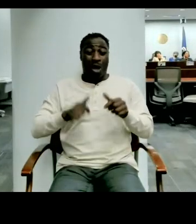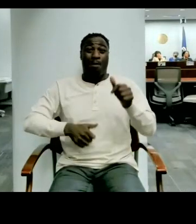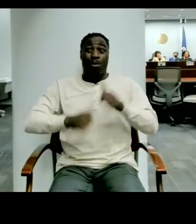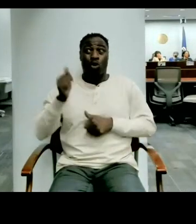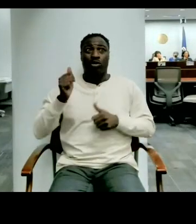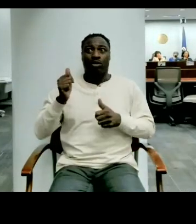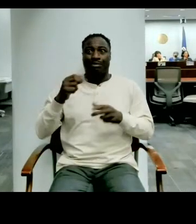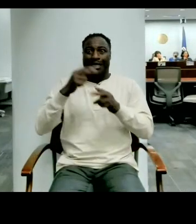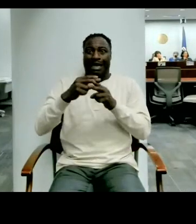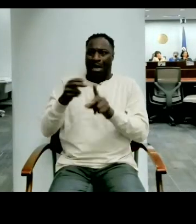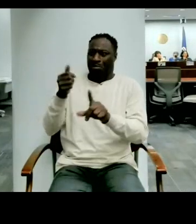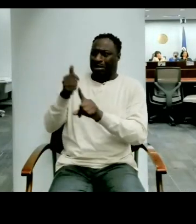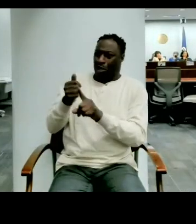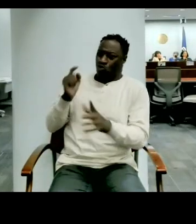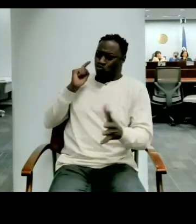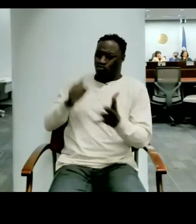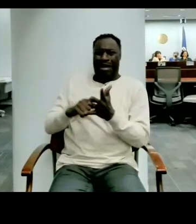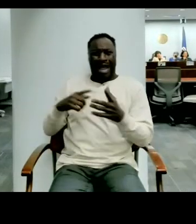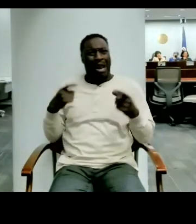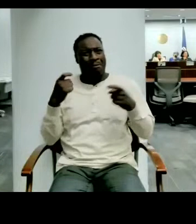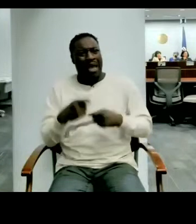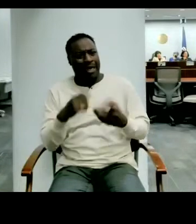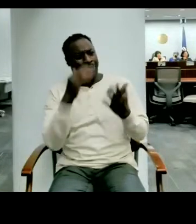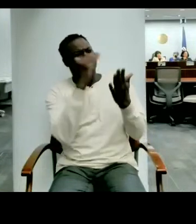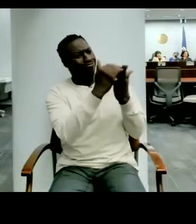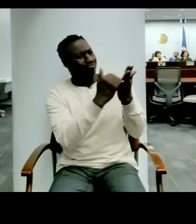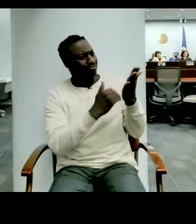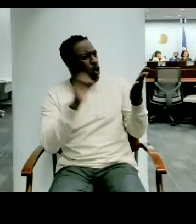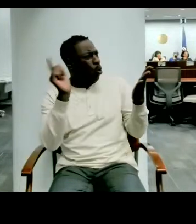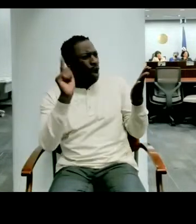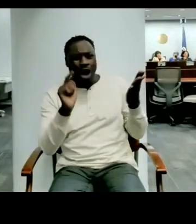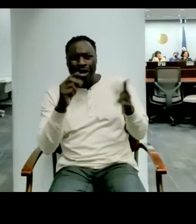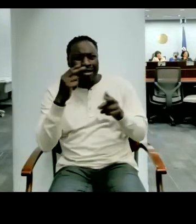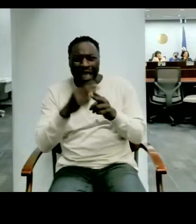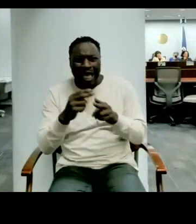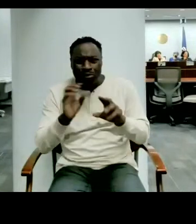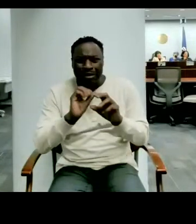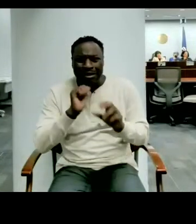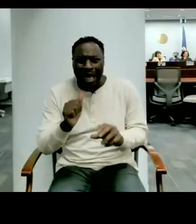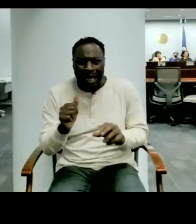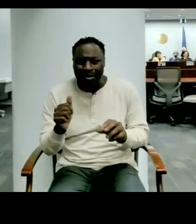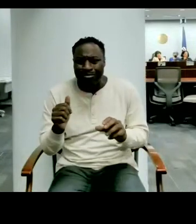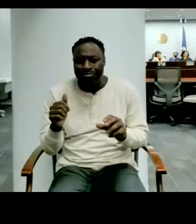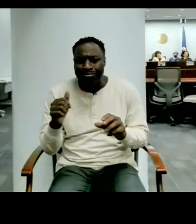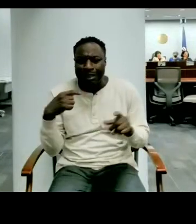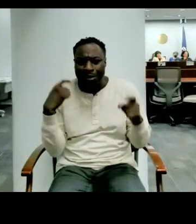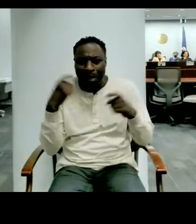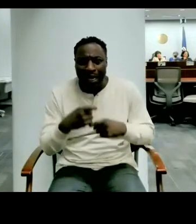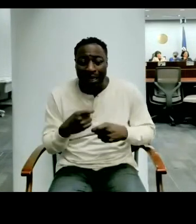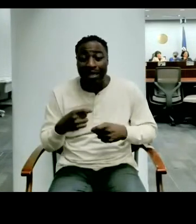names and where are the, you know, non-Hispanic names? And um came to realize in Chicago at least,